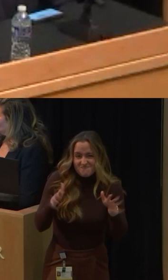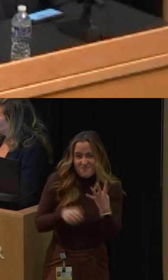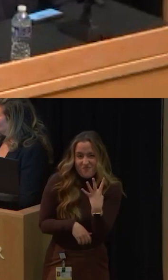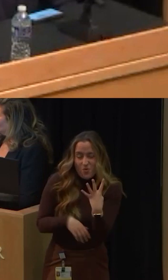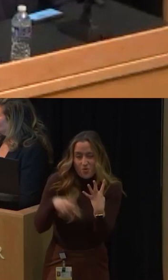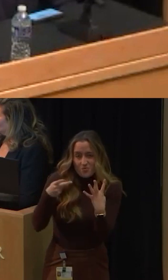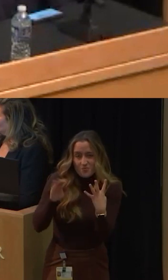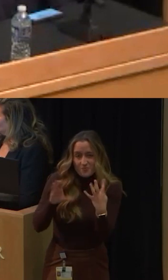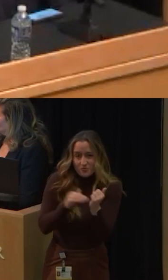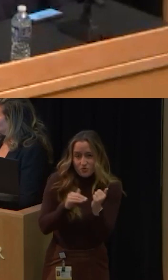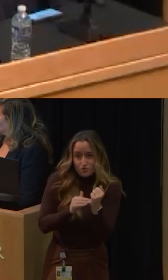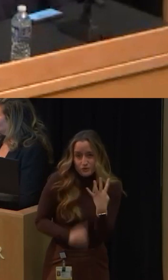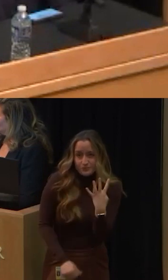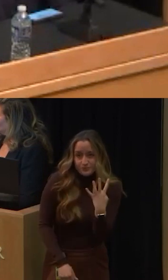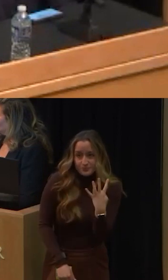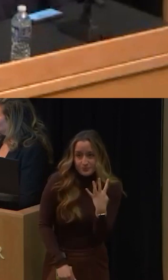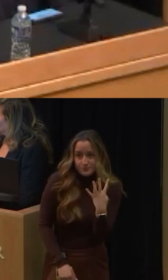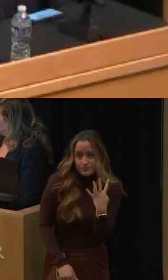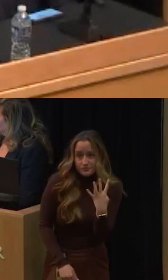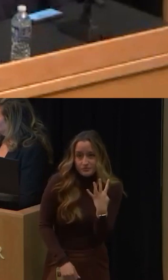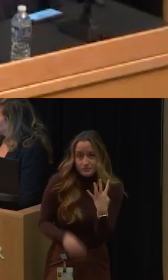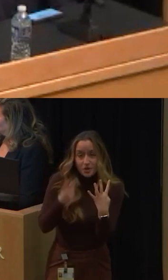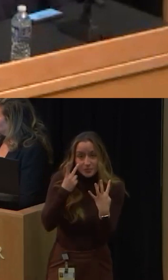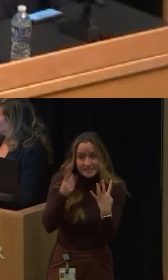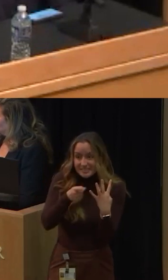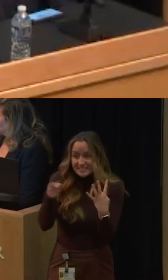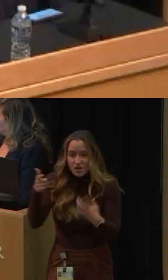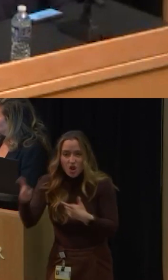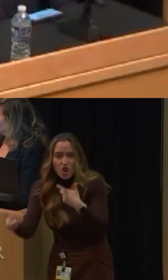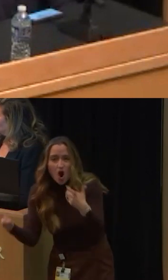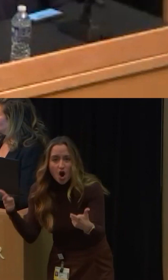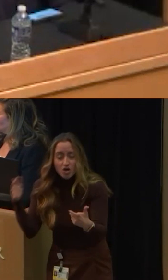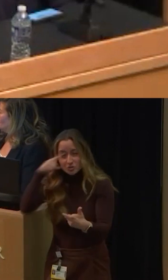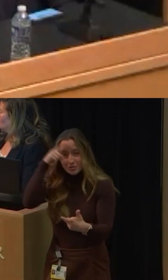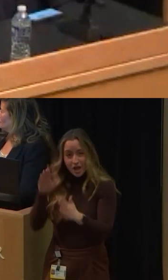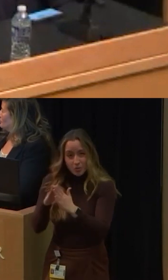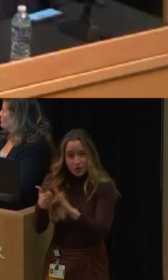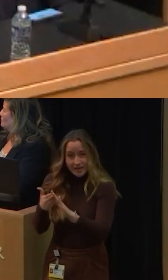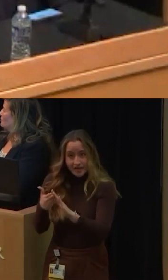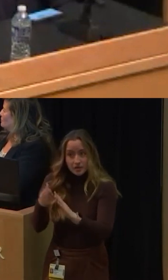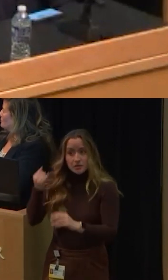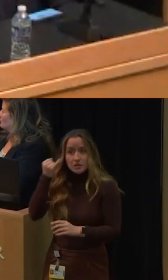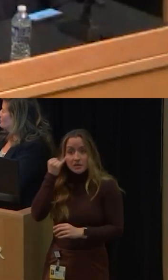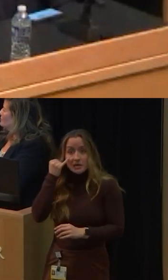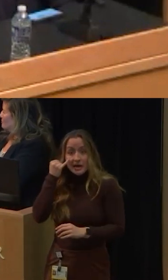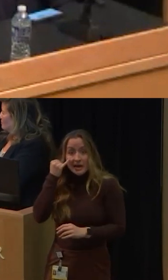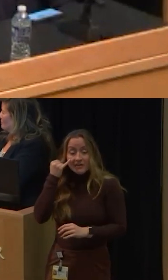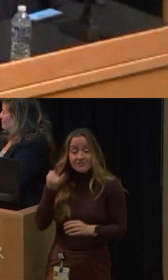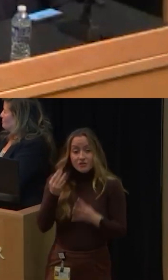all of those 25 to 30,000 Black people. Think about that. I mean, if you divide them up equally, that's 6,000 patients per doctor.